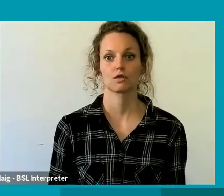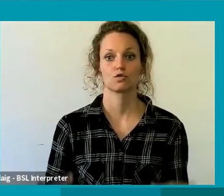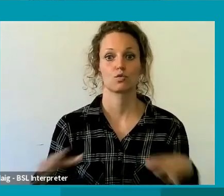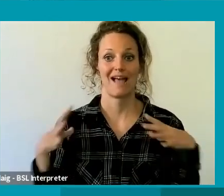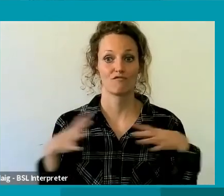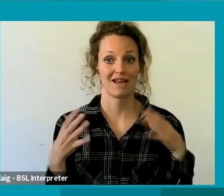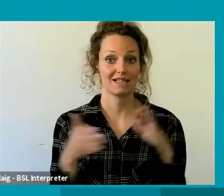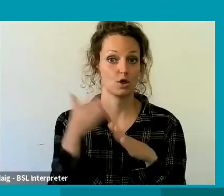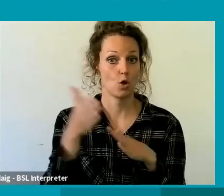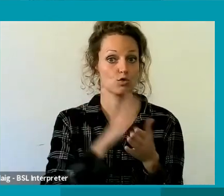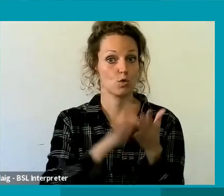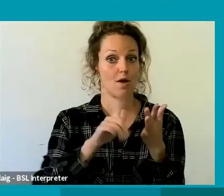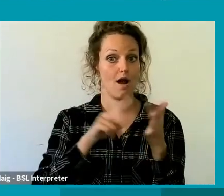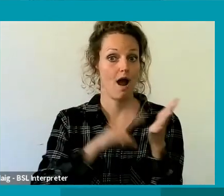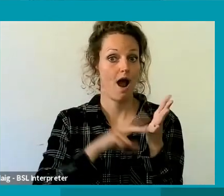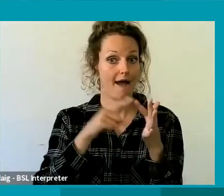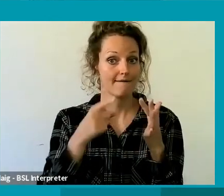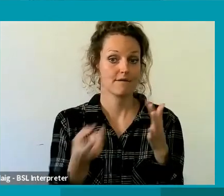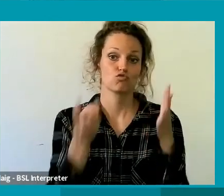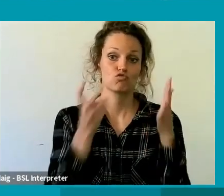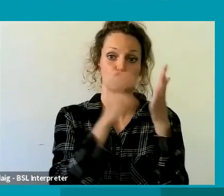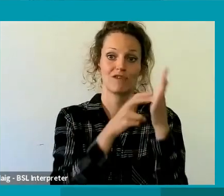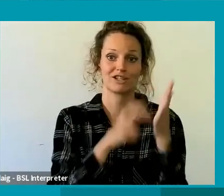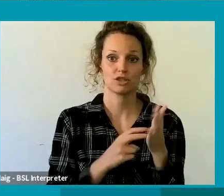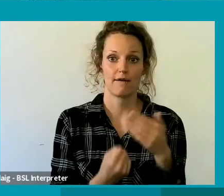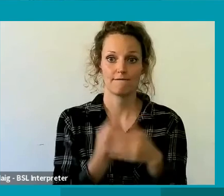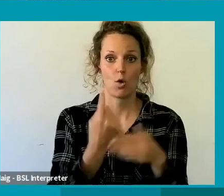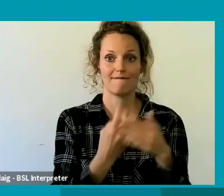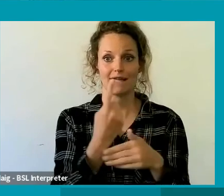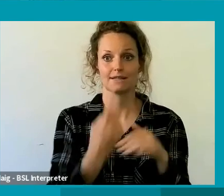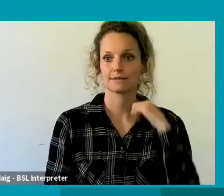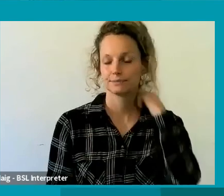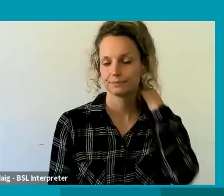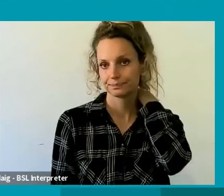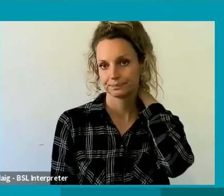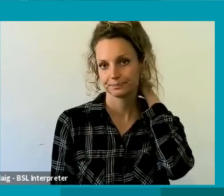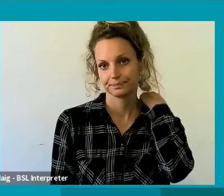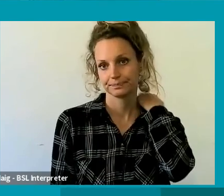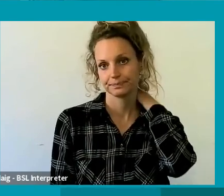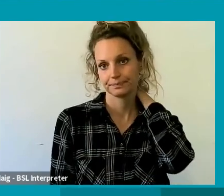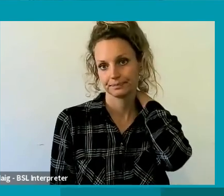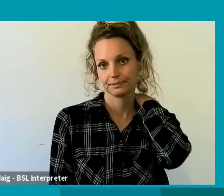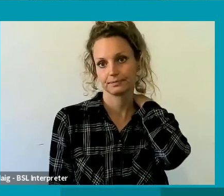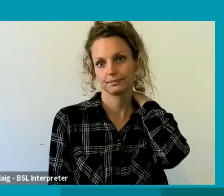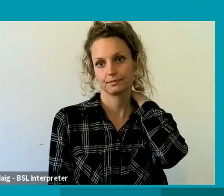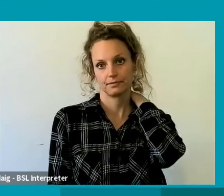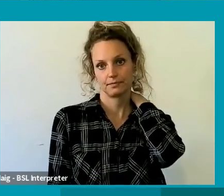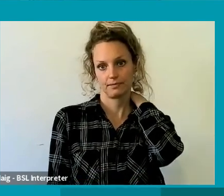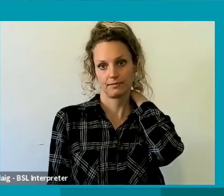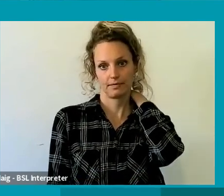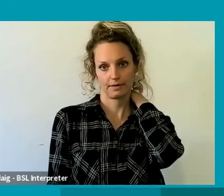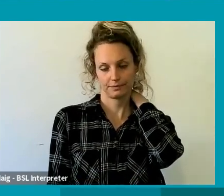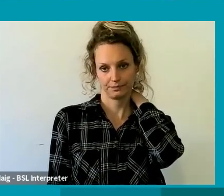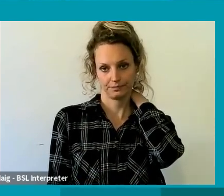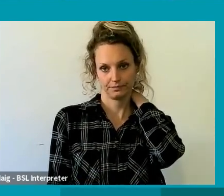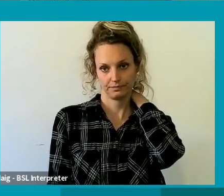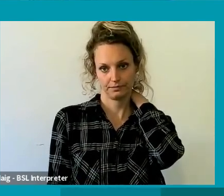register for these fabulous events. I'm done. What's your questions over to you you Toby. So, we are very pushed for time,